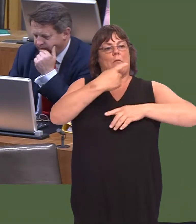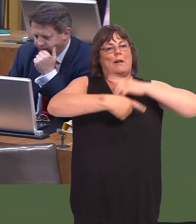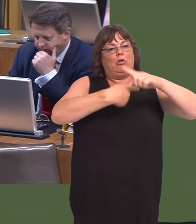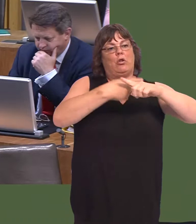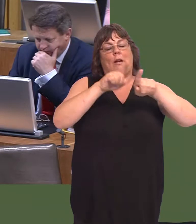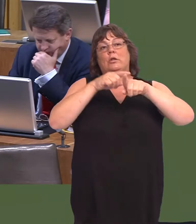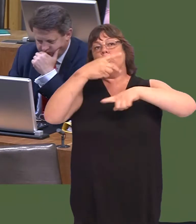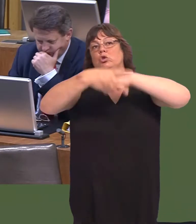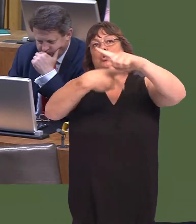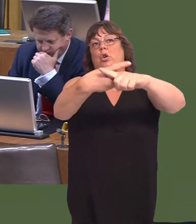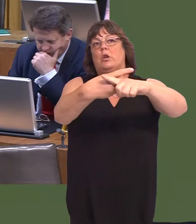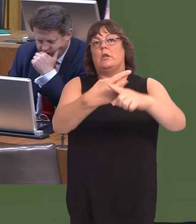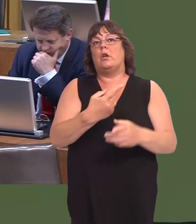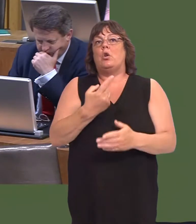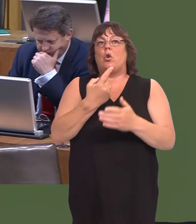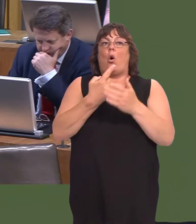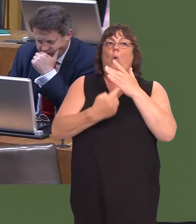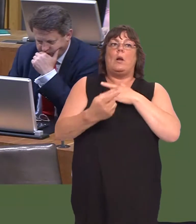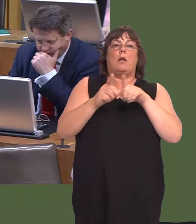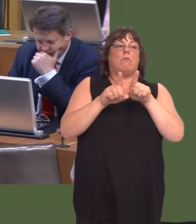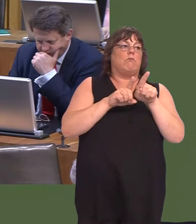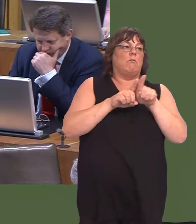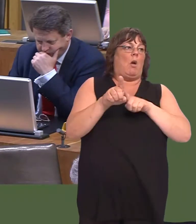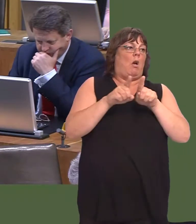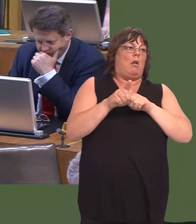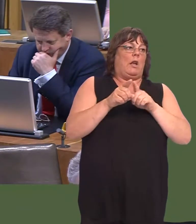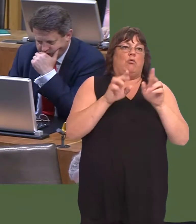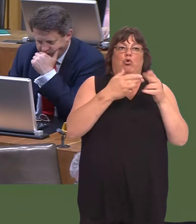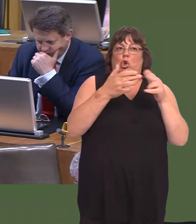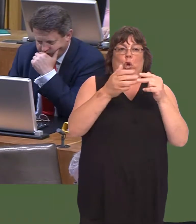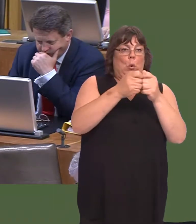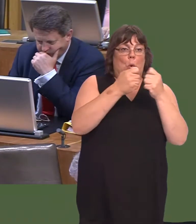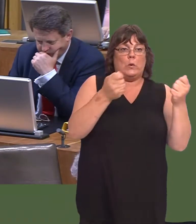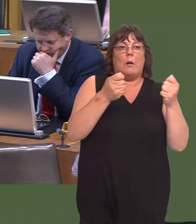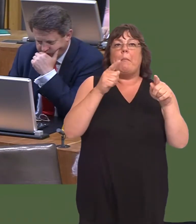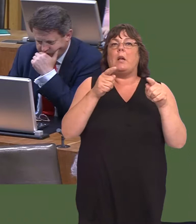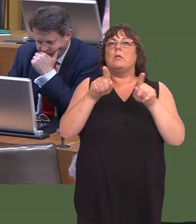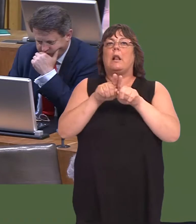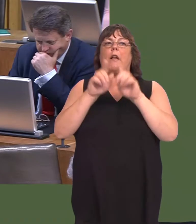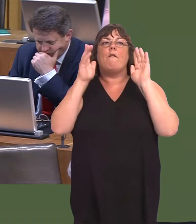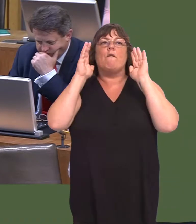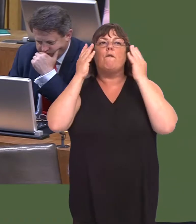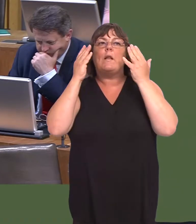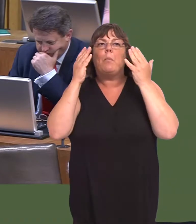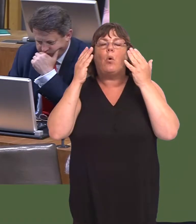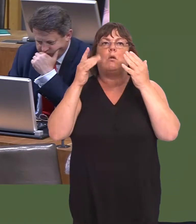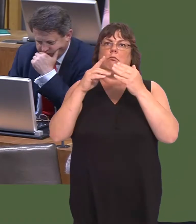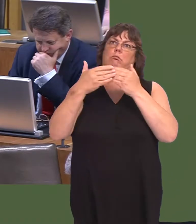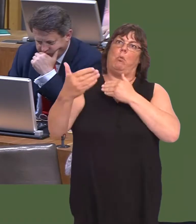Itís hugely important thatís done, not just via the traditional media either. We saw in the general election that media such as Facebook were probably more powerful